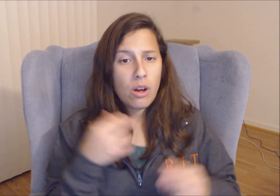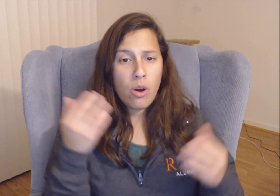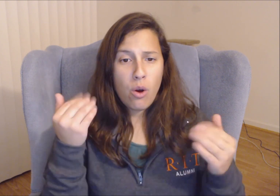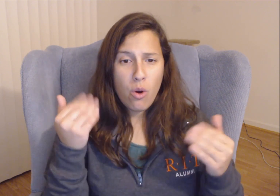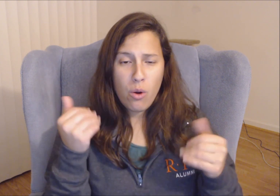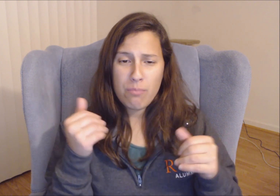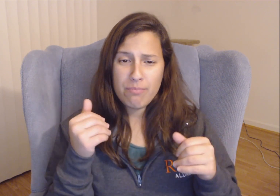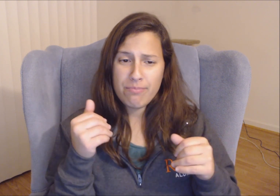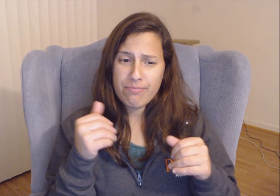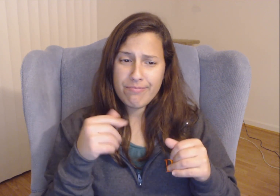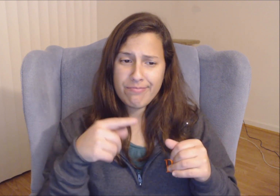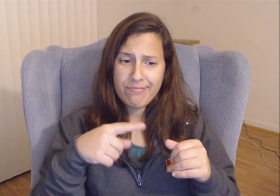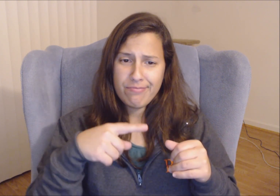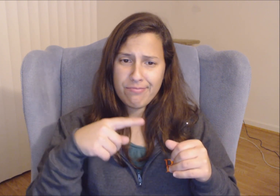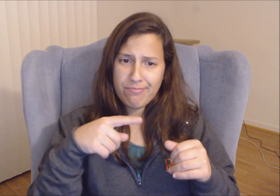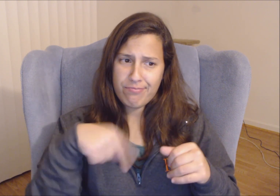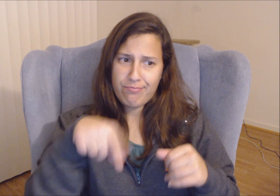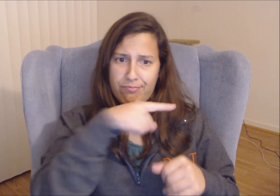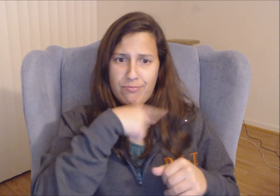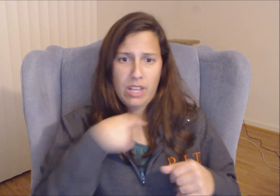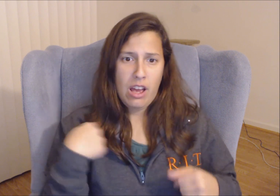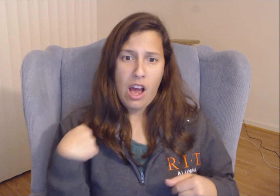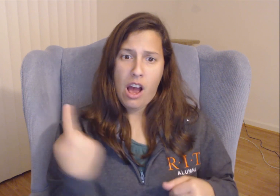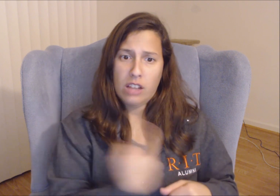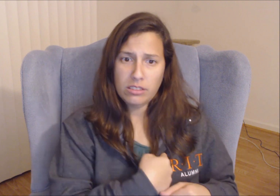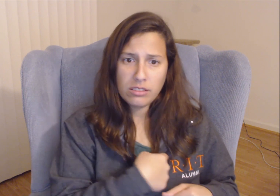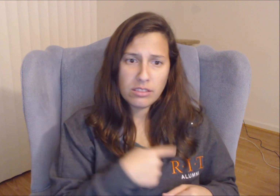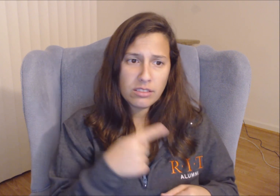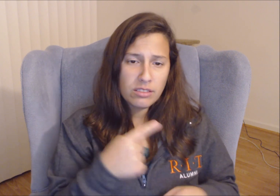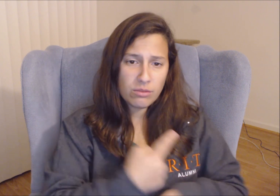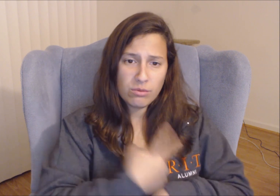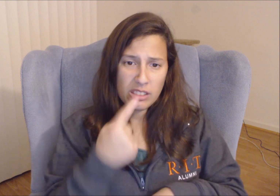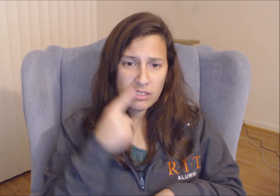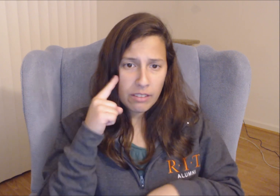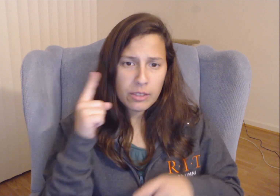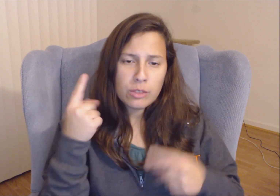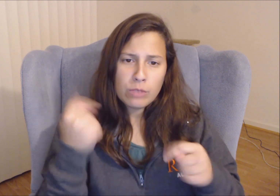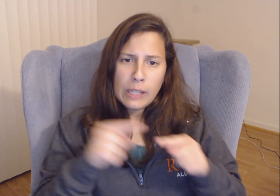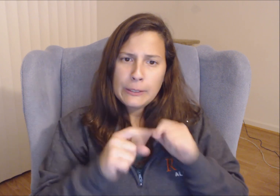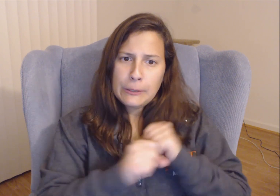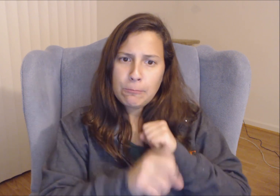I hope us today to keep deaf advertising